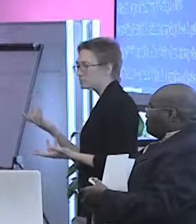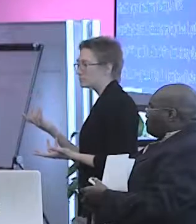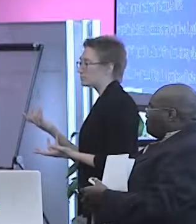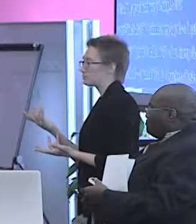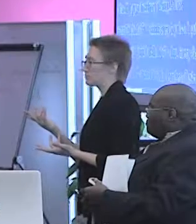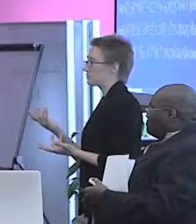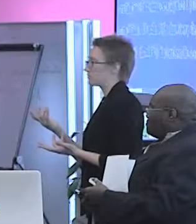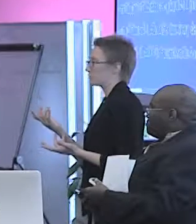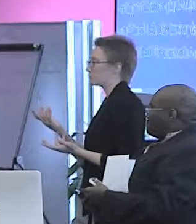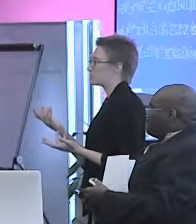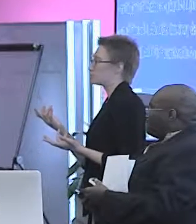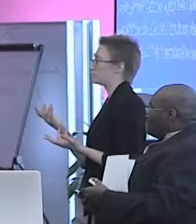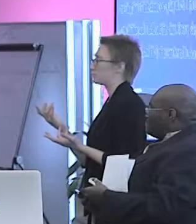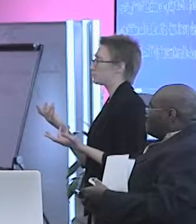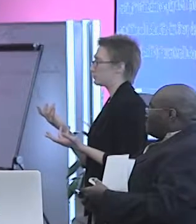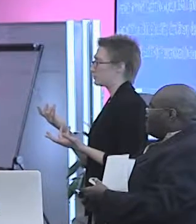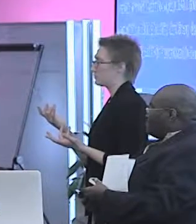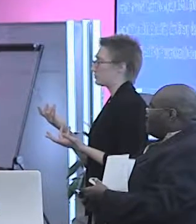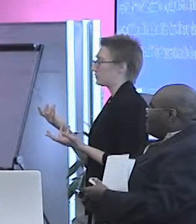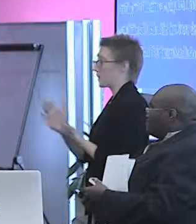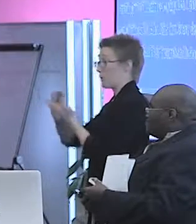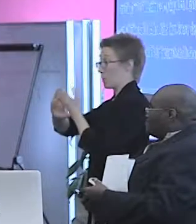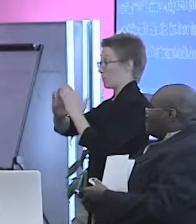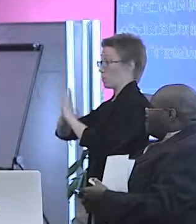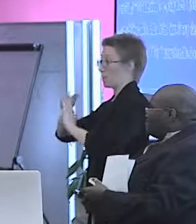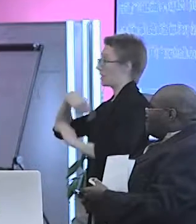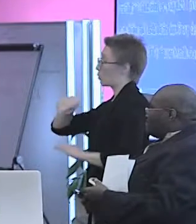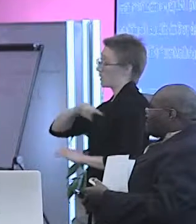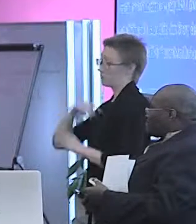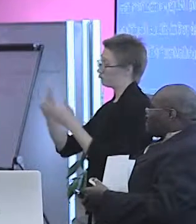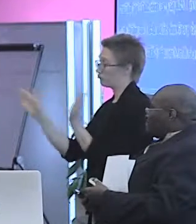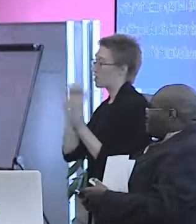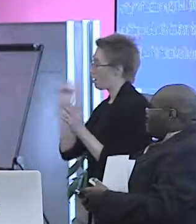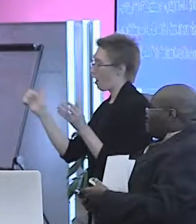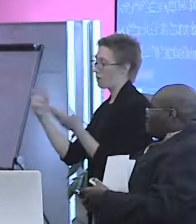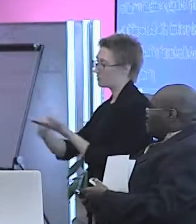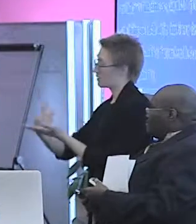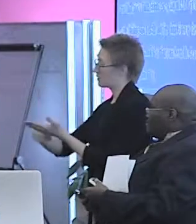As a community, we're not talking about that. And I just thank you.